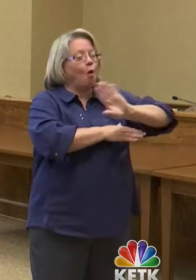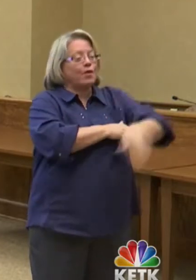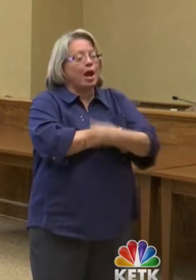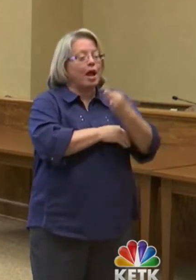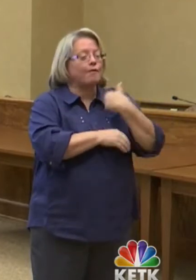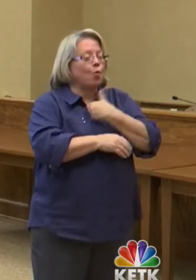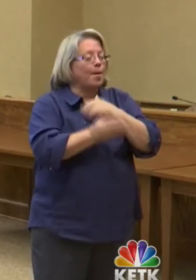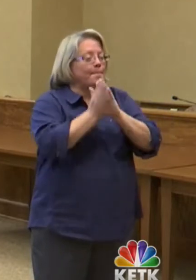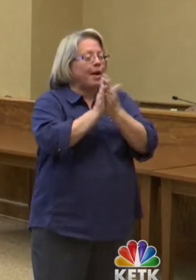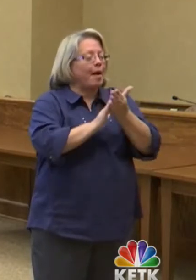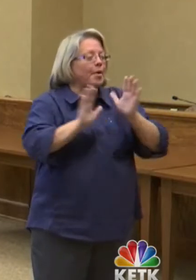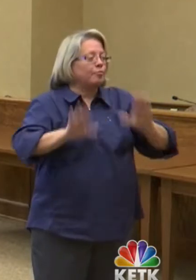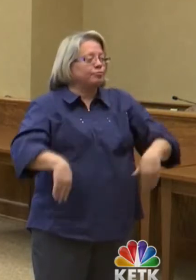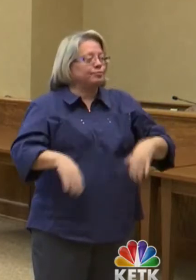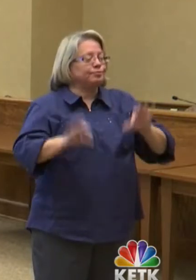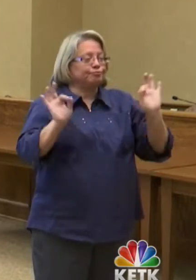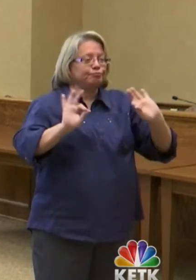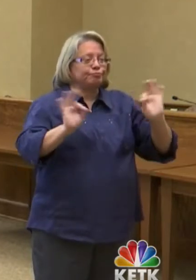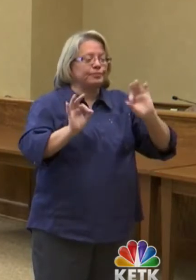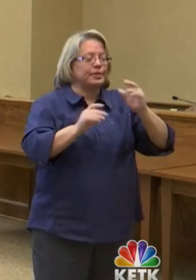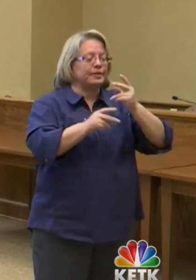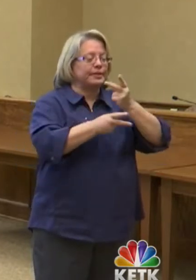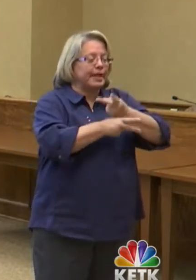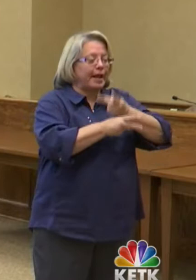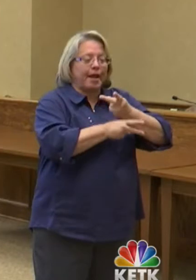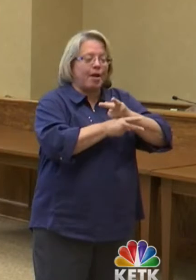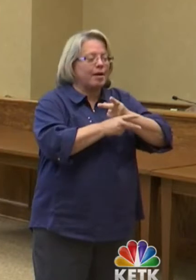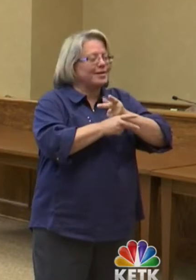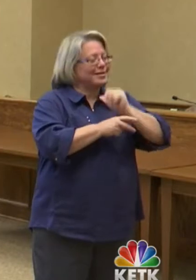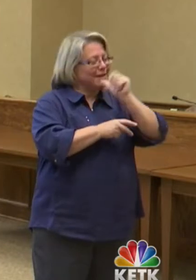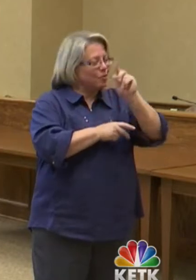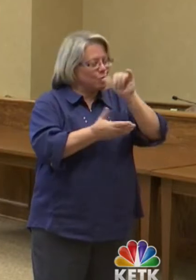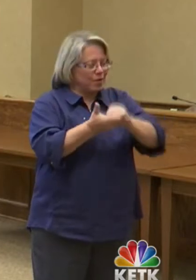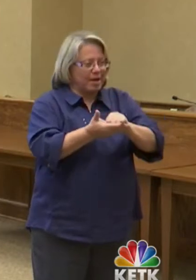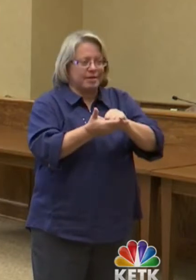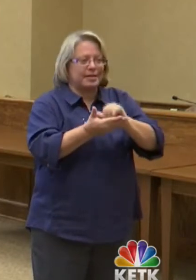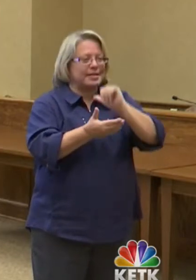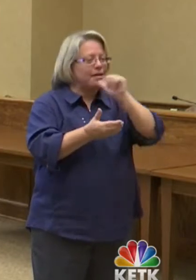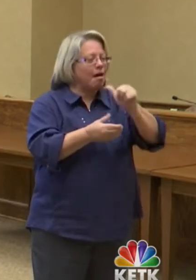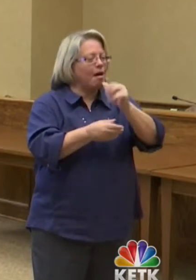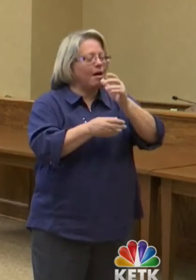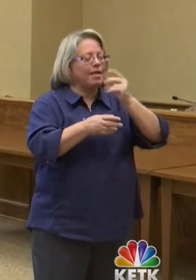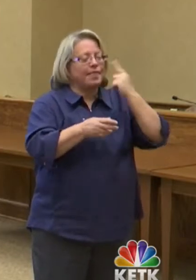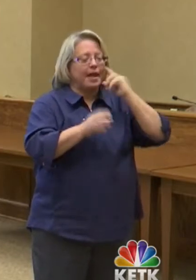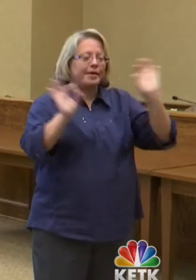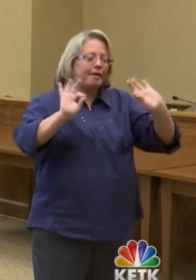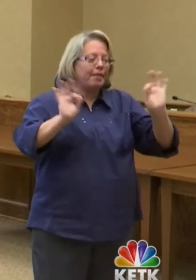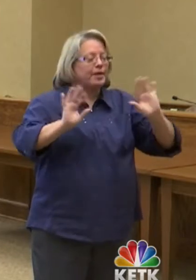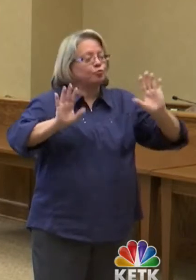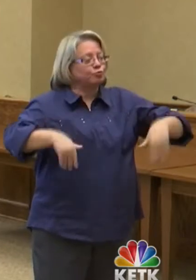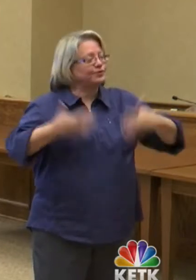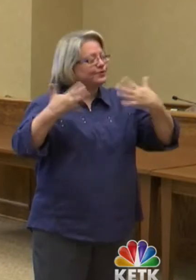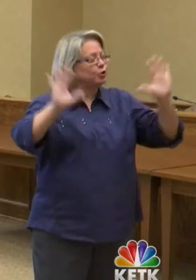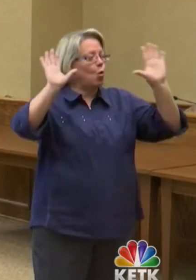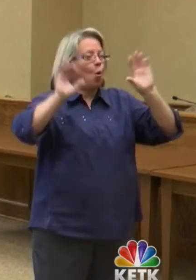INTERACT WITH ONE ANOTHER. WE CAN EASILY SEE THIS TREND REVERSED.